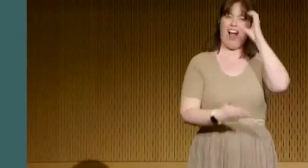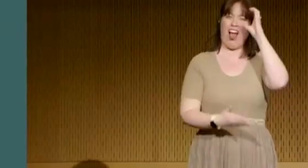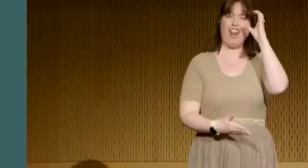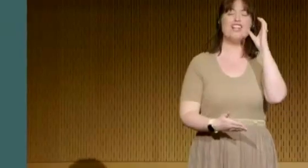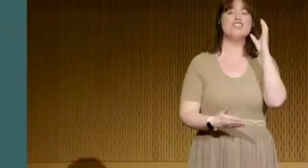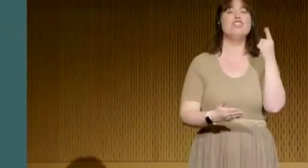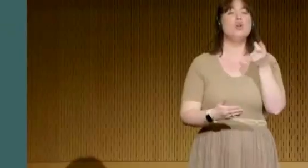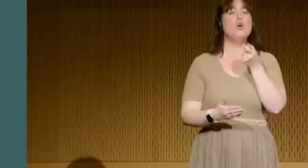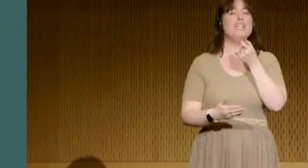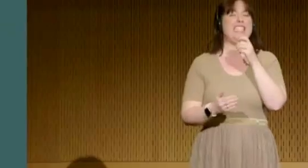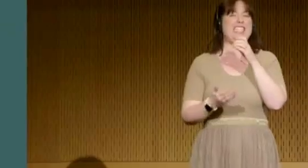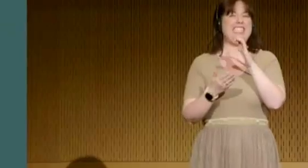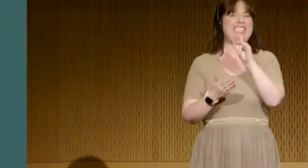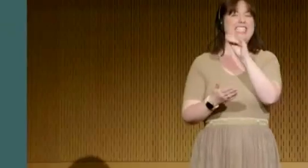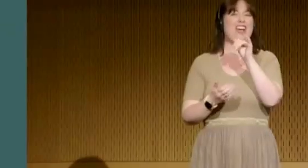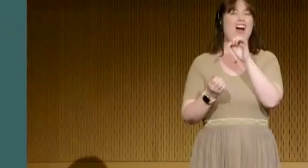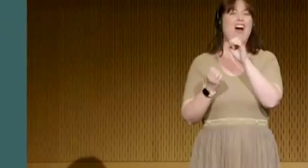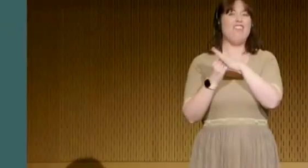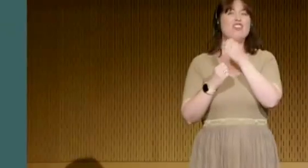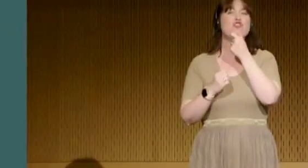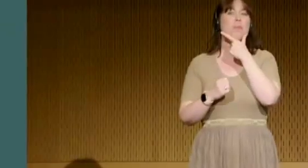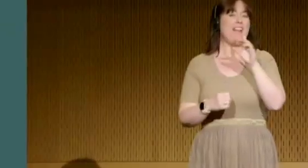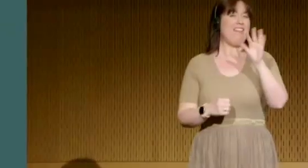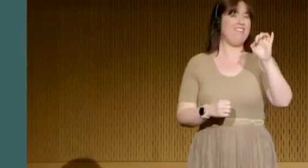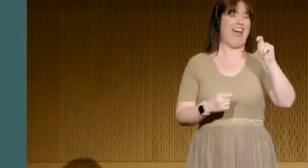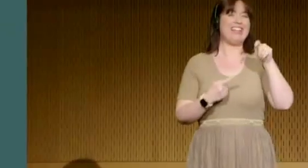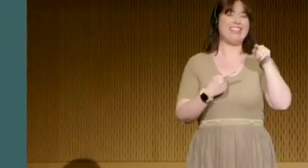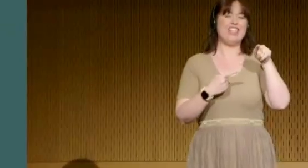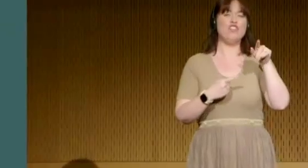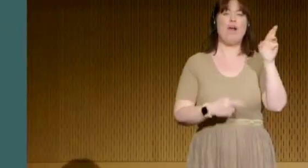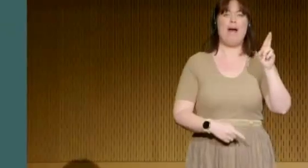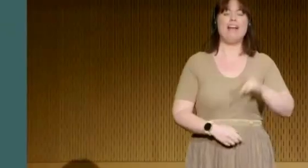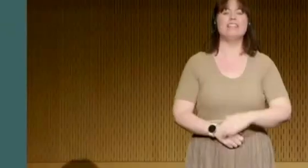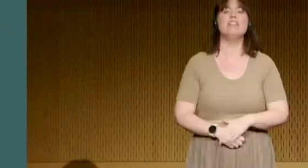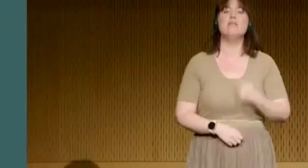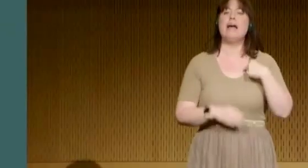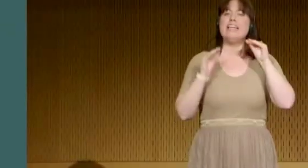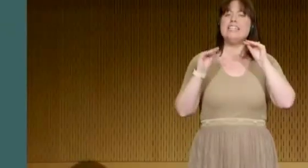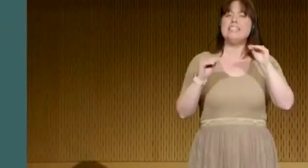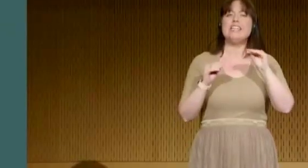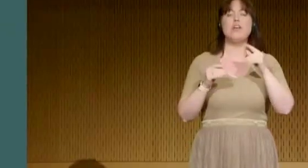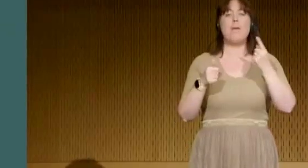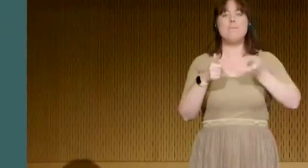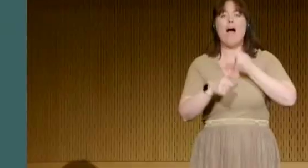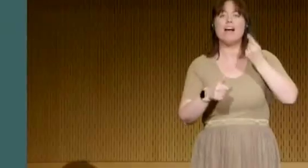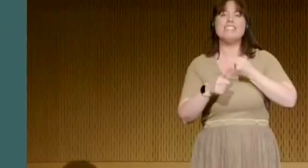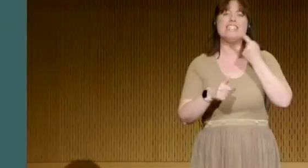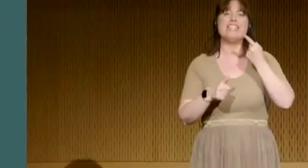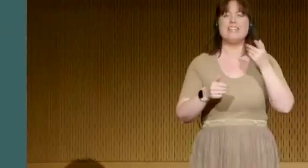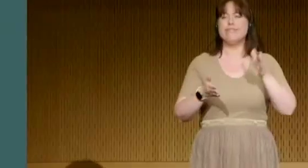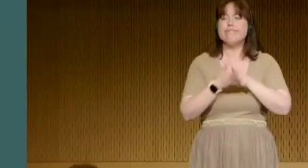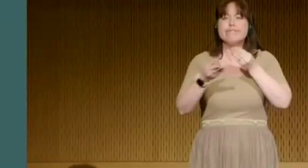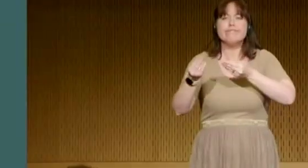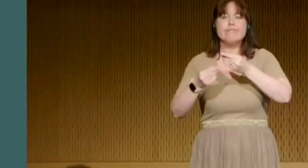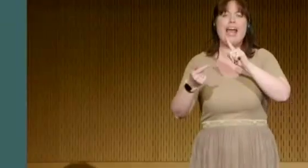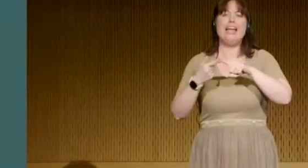FET College, Rathmines. So, I teach in marketing and business. So QQI level five and level six and